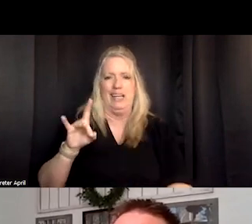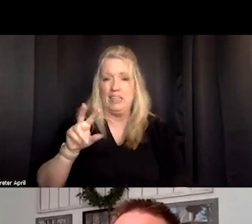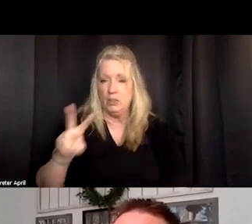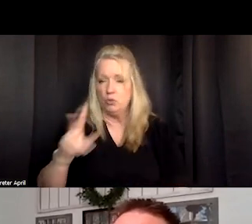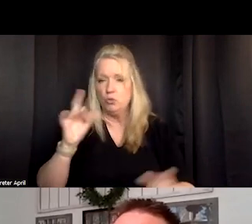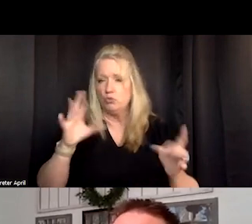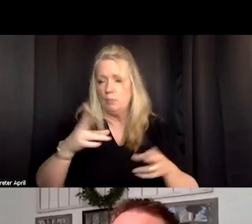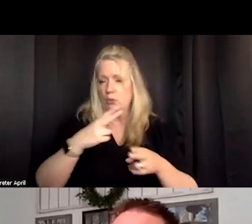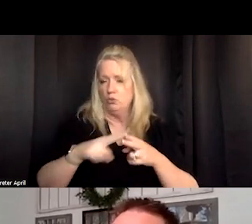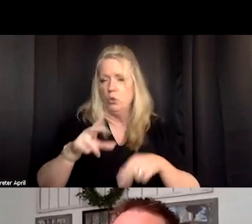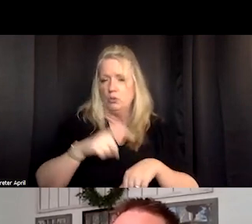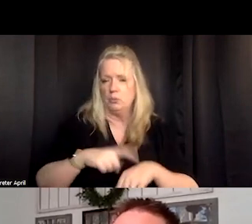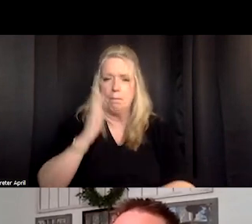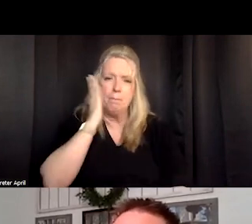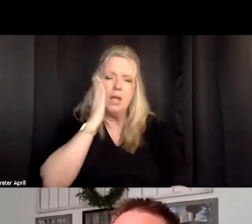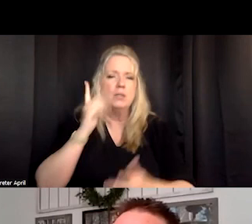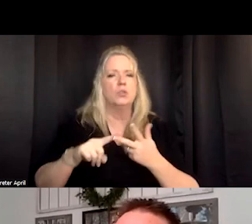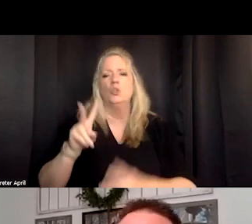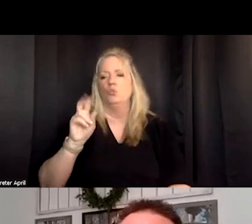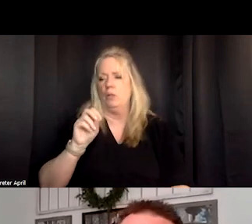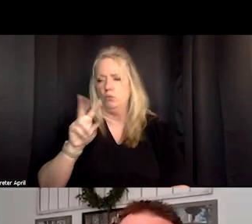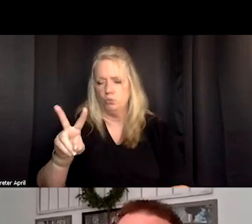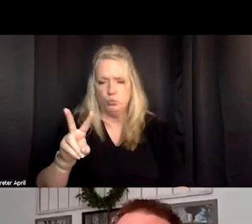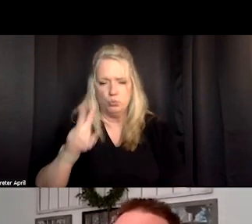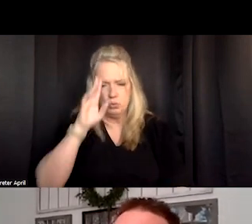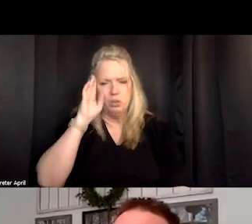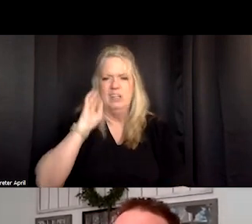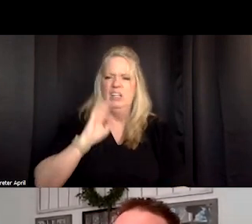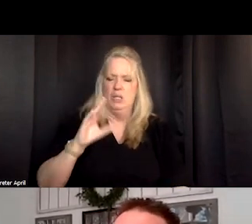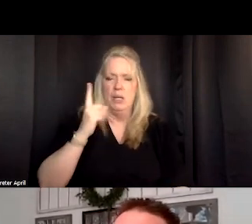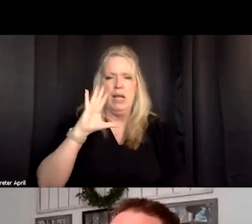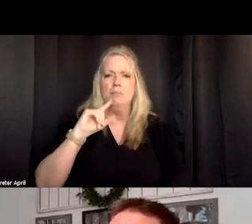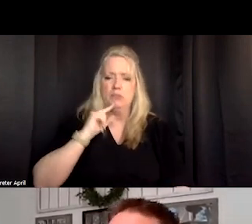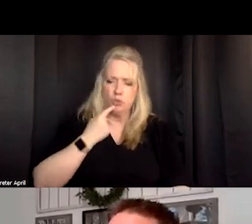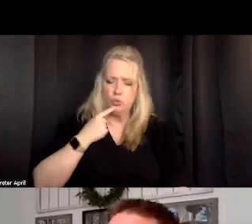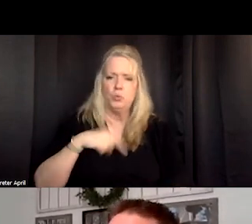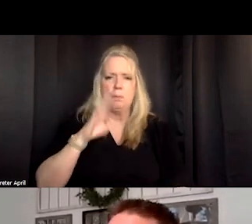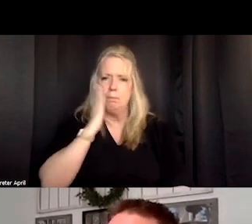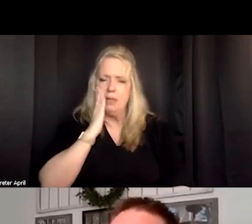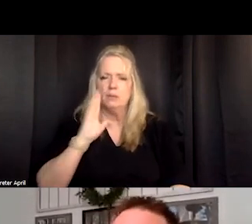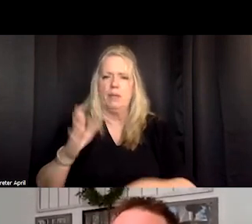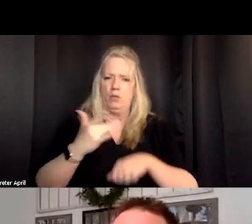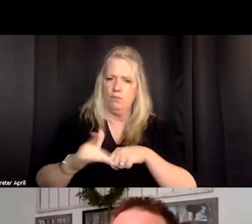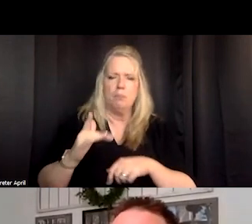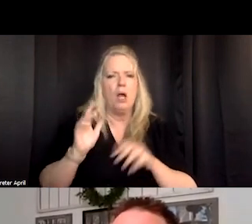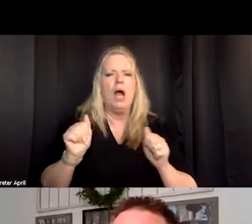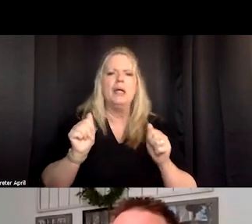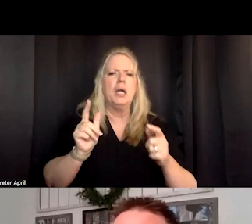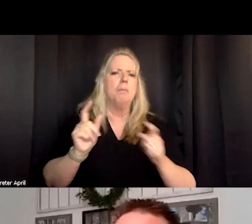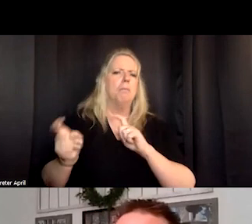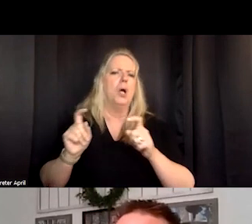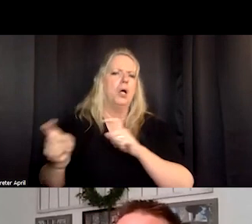TERM BEDS. 202, ACUTE SORT OF IN PATIENT BEDS AVAILABLE. I CAN MODIFY ANY OF THESE THINGS.